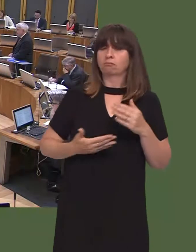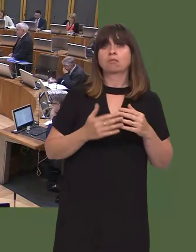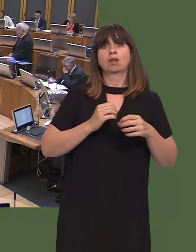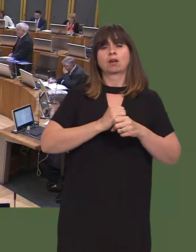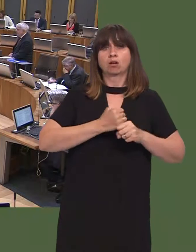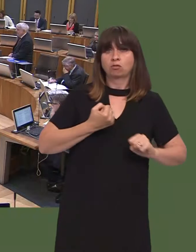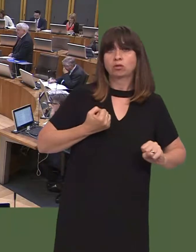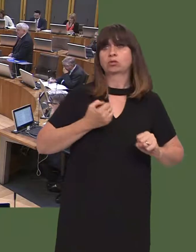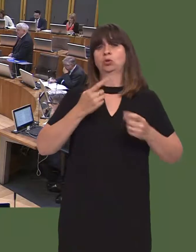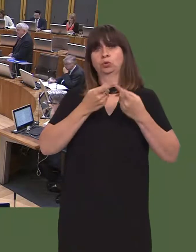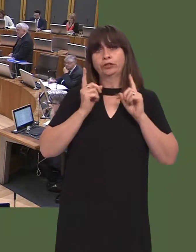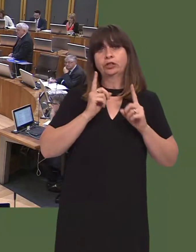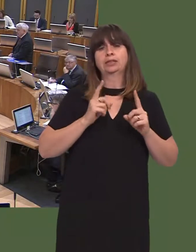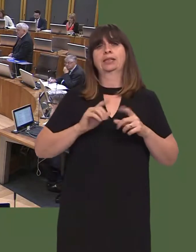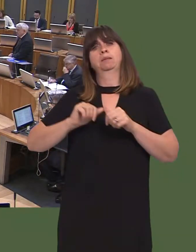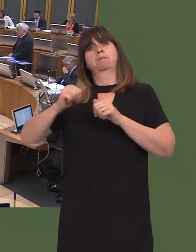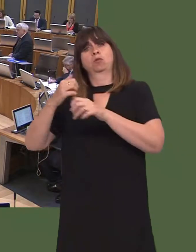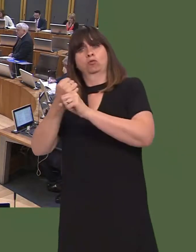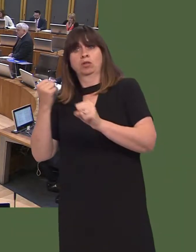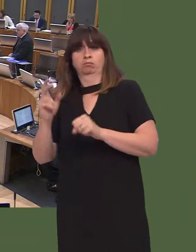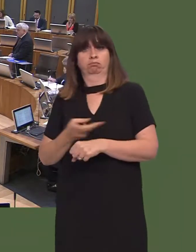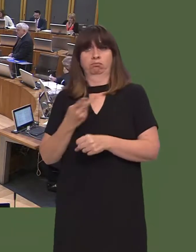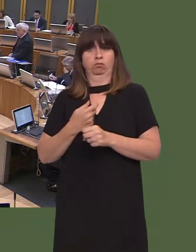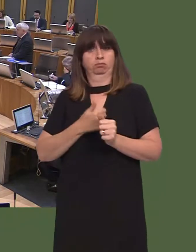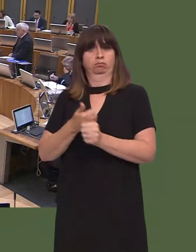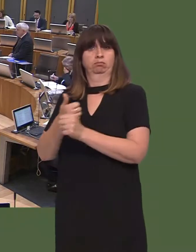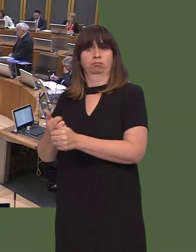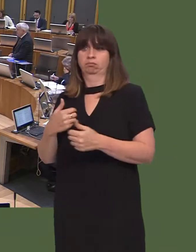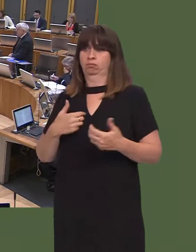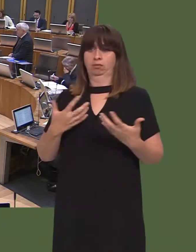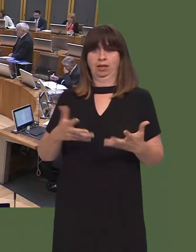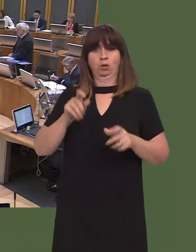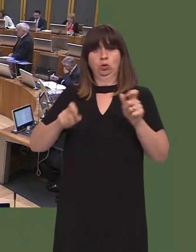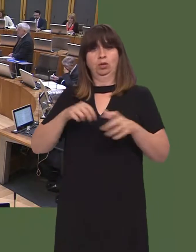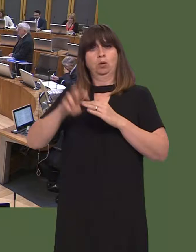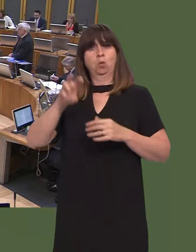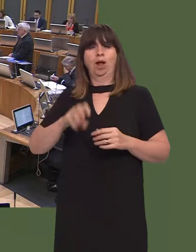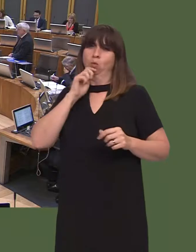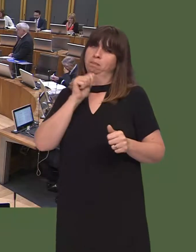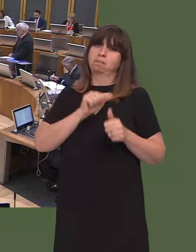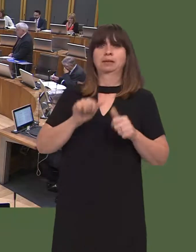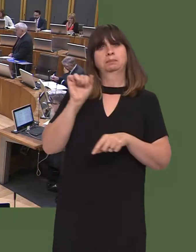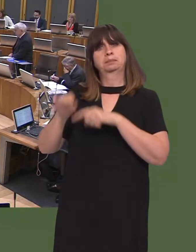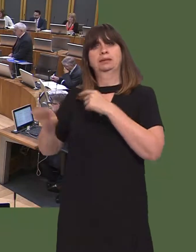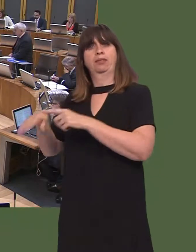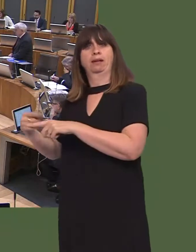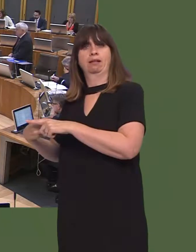and postgraduates, and that is of course something that we are proud, as a Government, to do. The package available to students in Wales will be more generous than those in England.